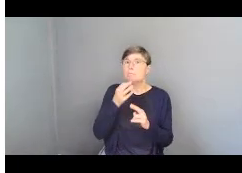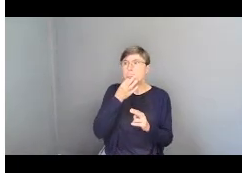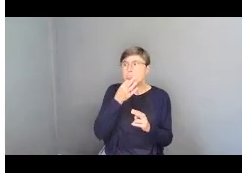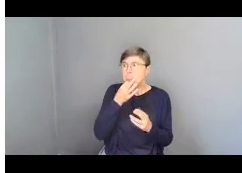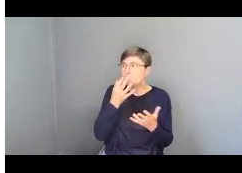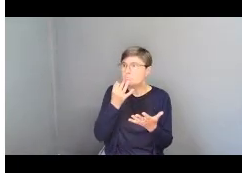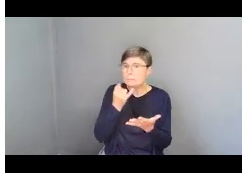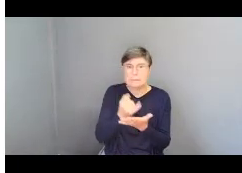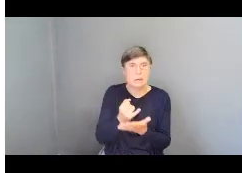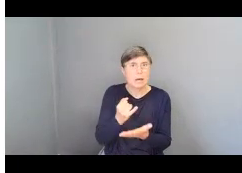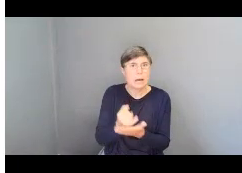something for themselves.